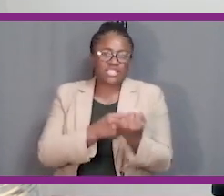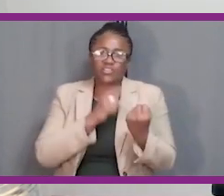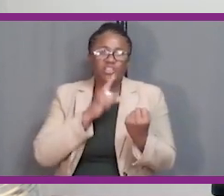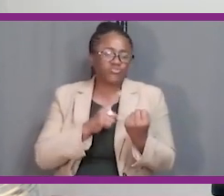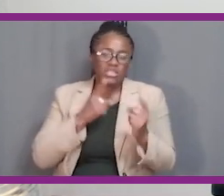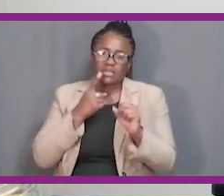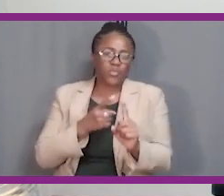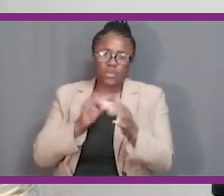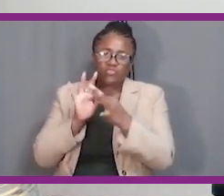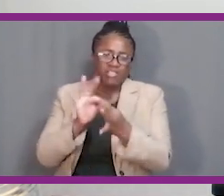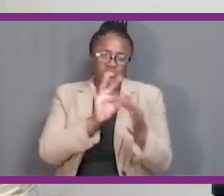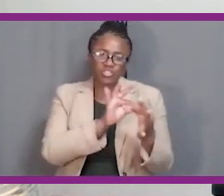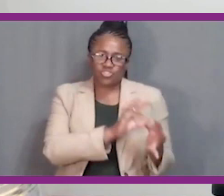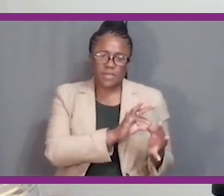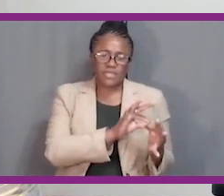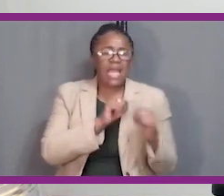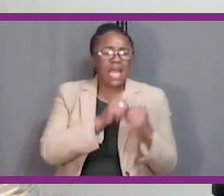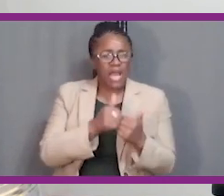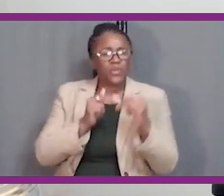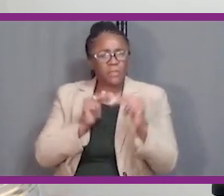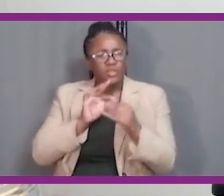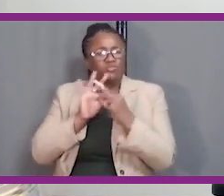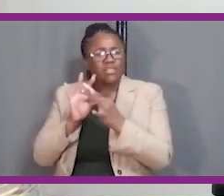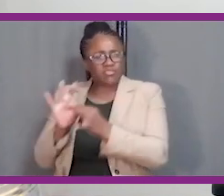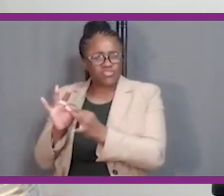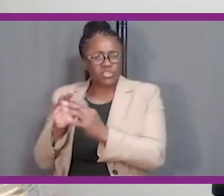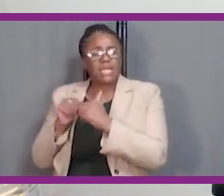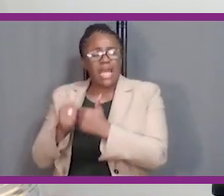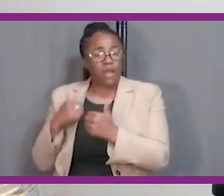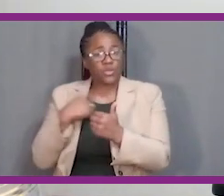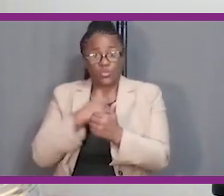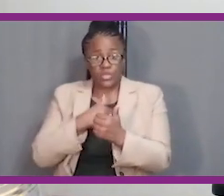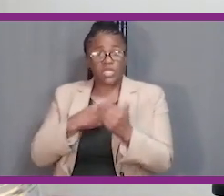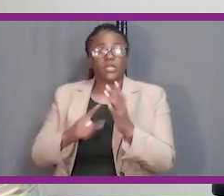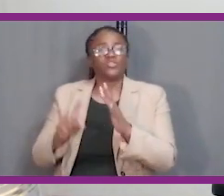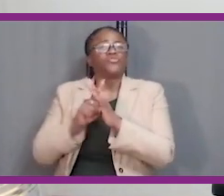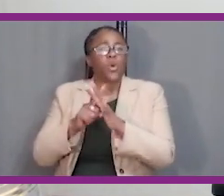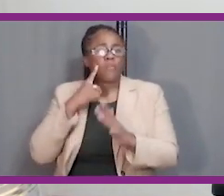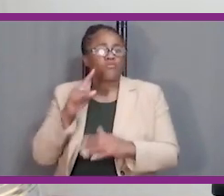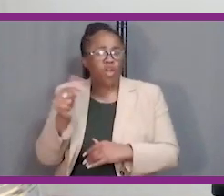show up for other communities and other movements and other justice fights that maybe we don't have